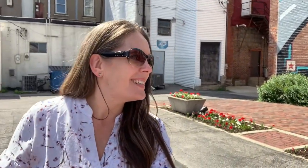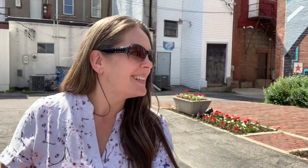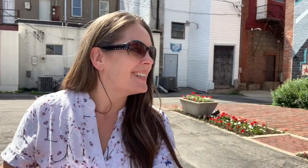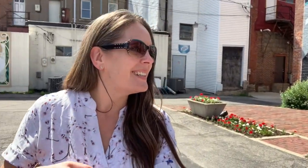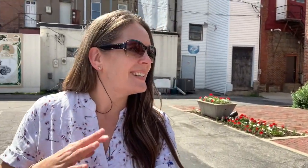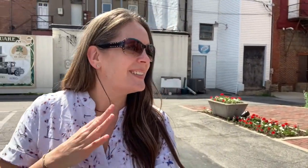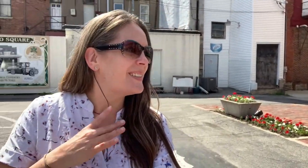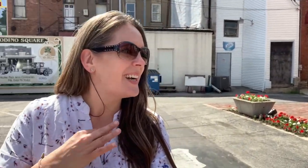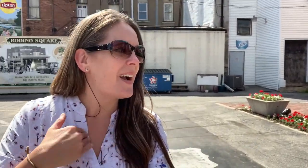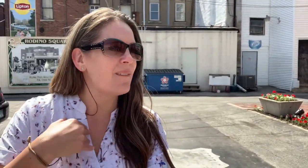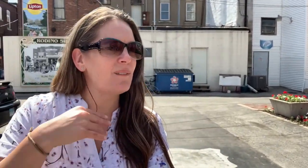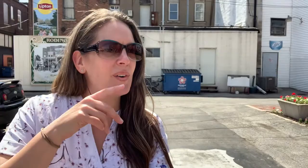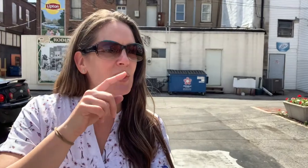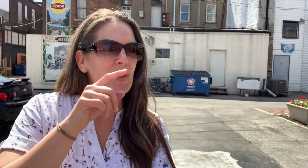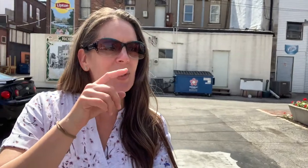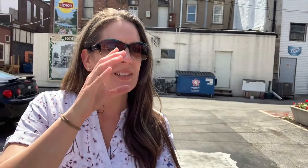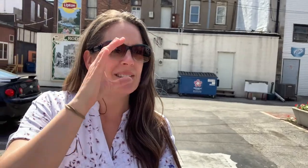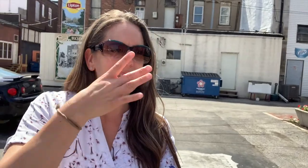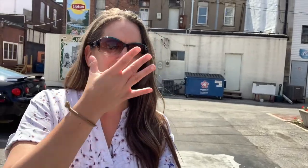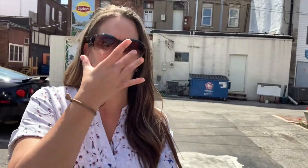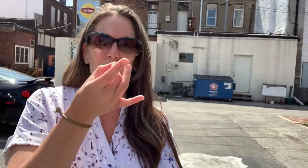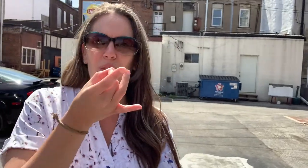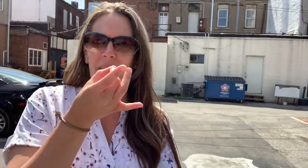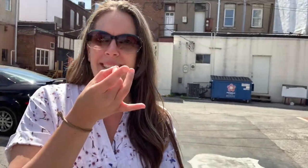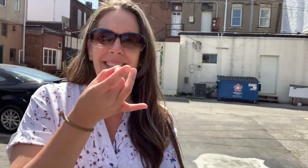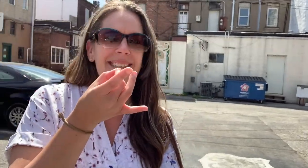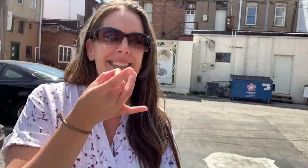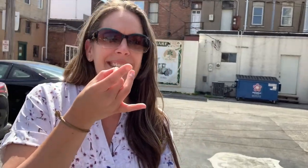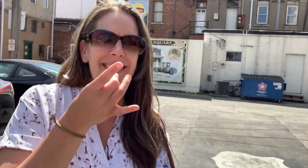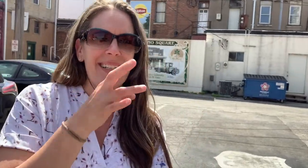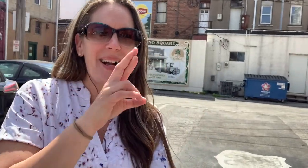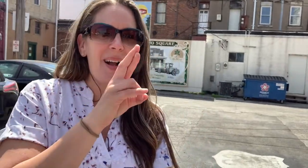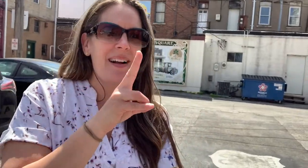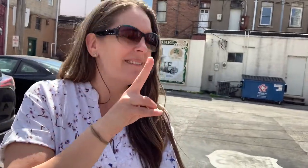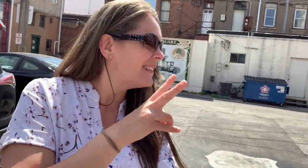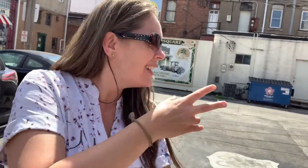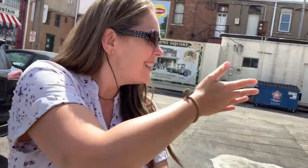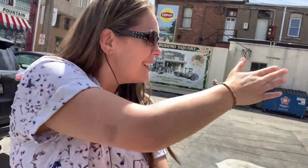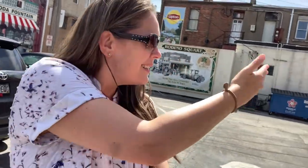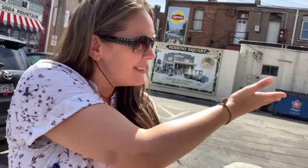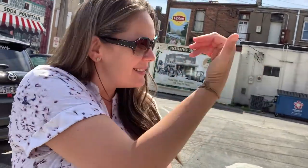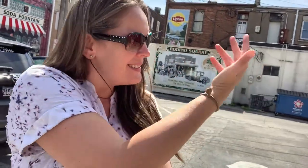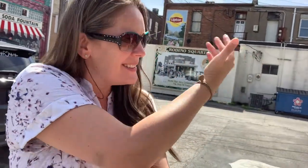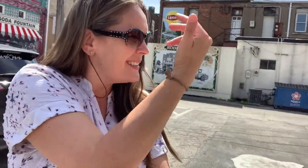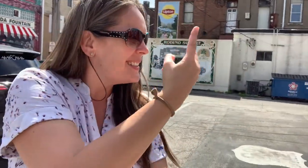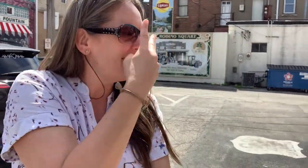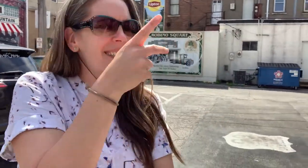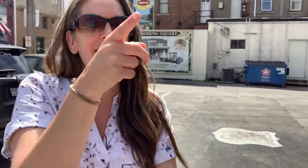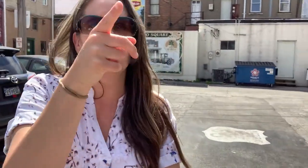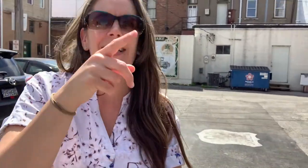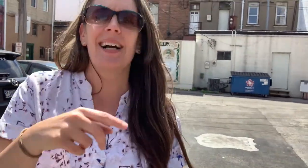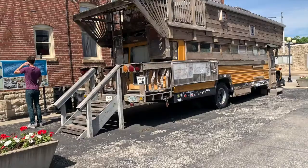Wow, interesting RV! Ember come on look at that!